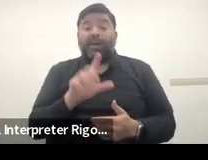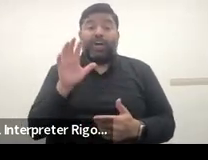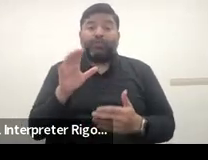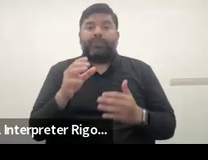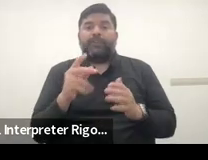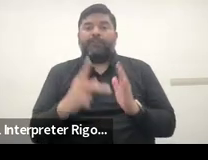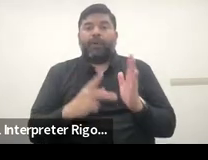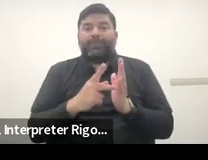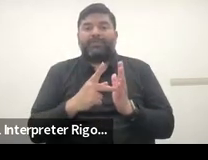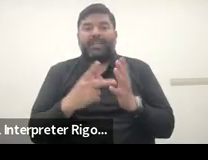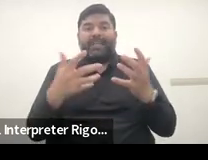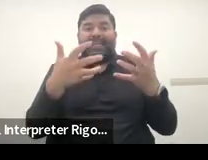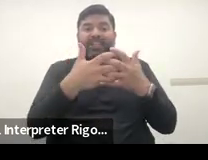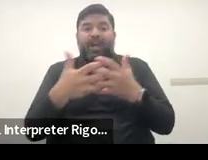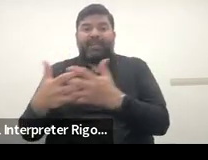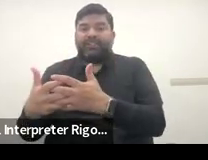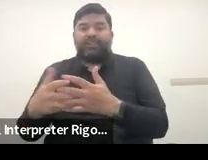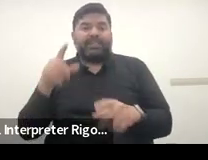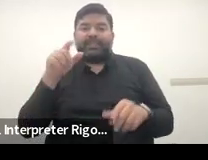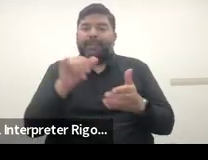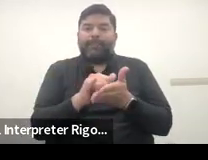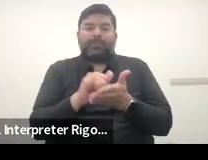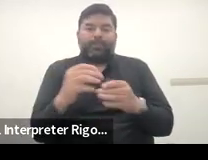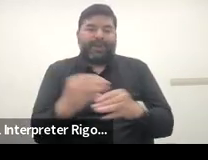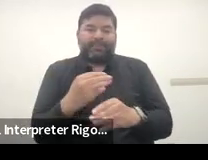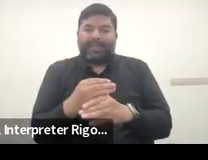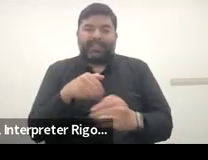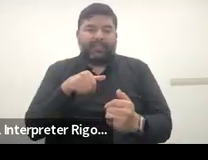not possible to compute the probability directly so we have to use a factor graph